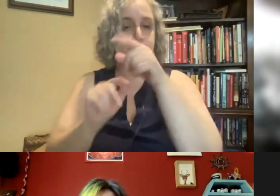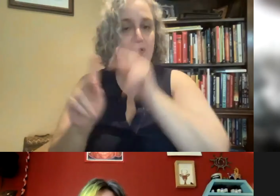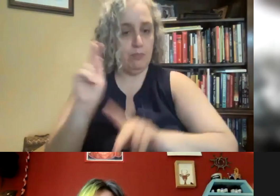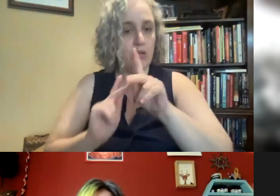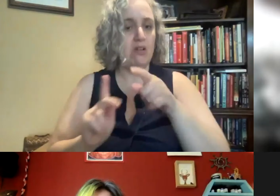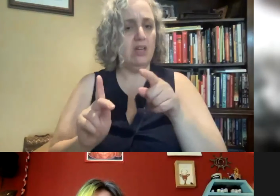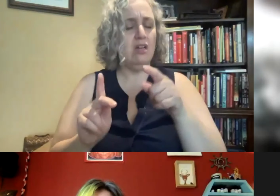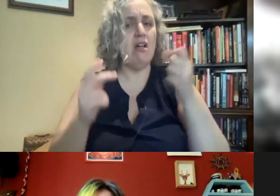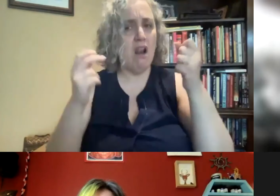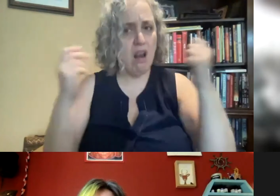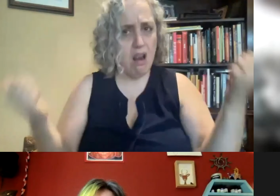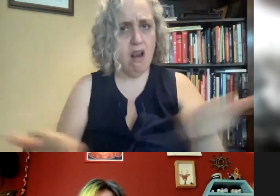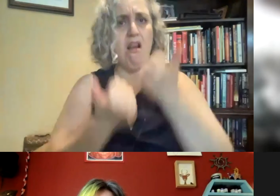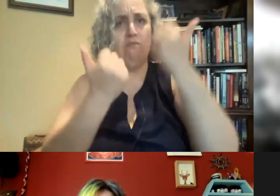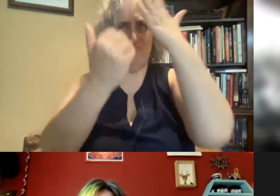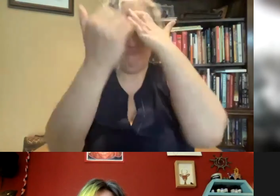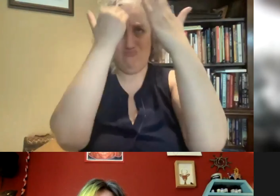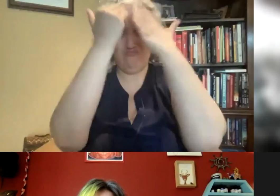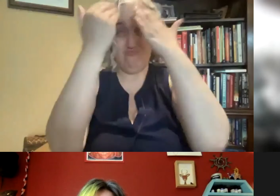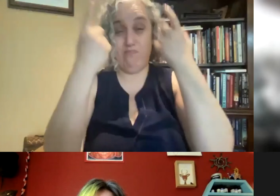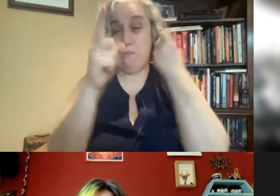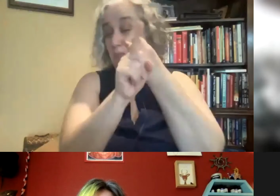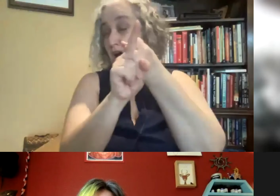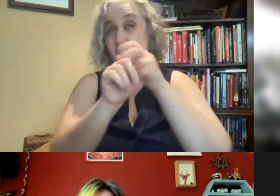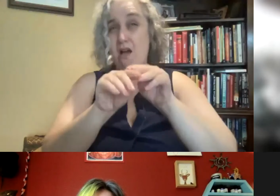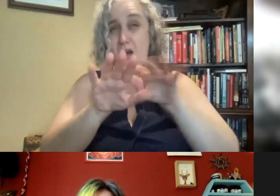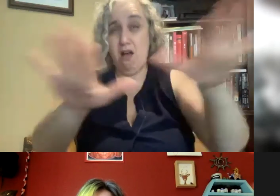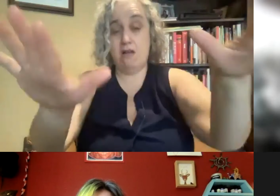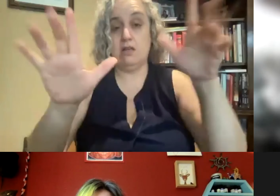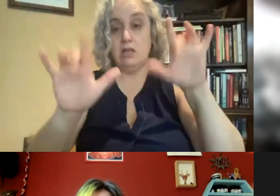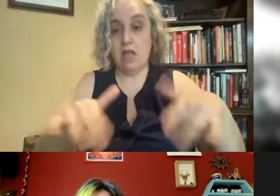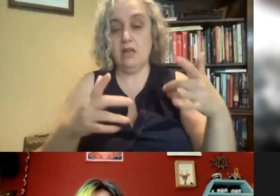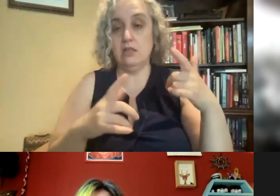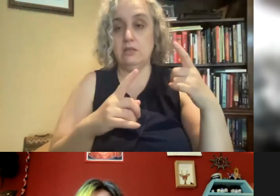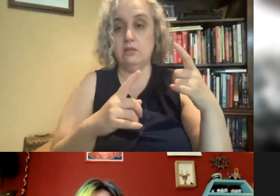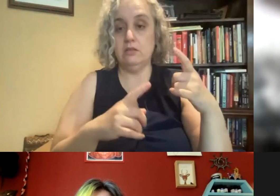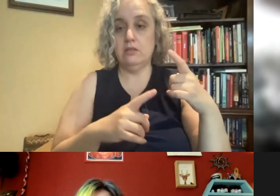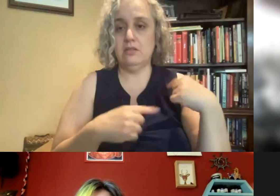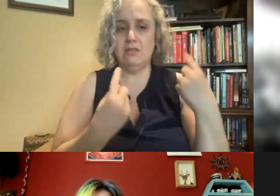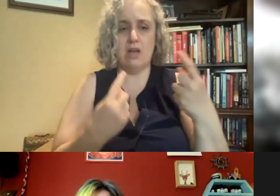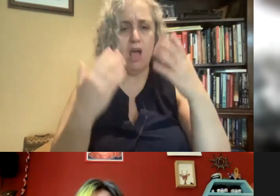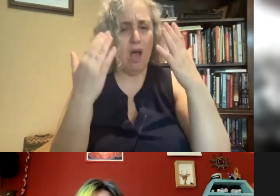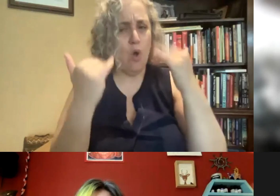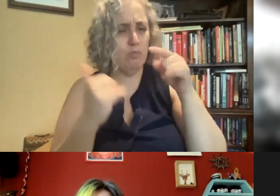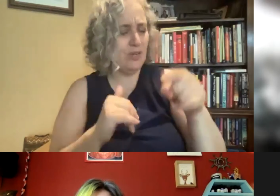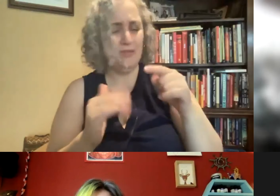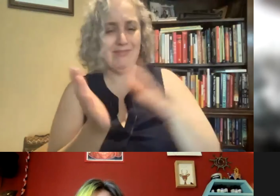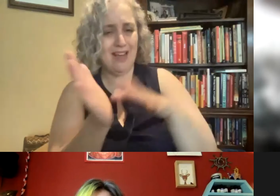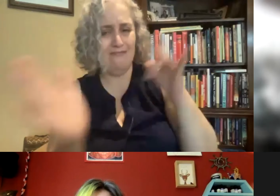Jutta Treviranus: Yeah, and I hope we don't squander this moment.